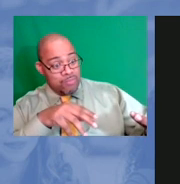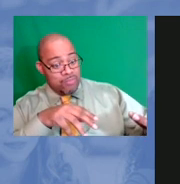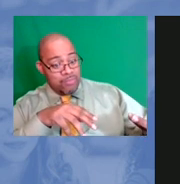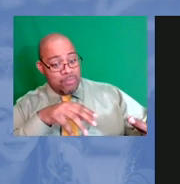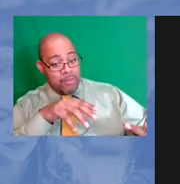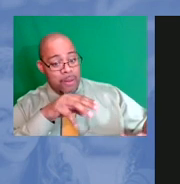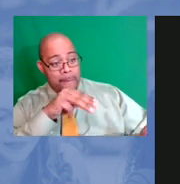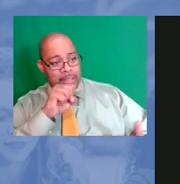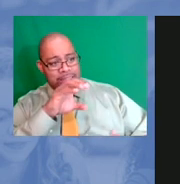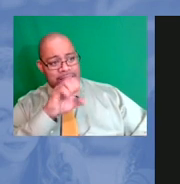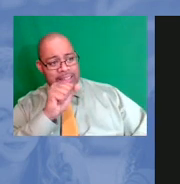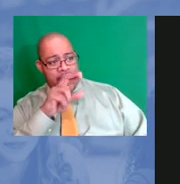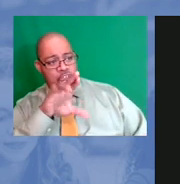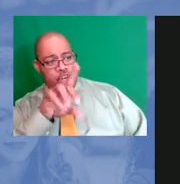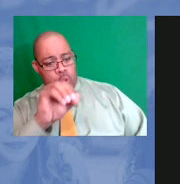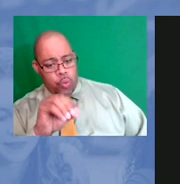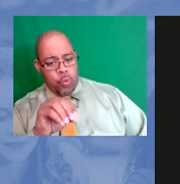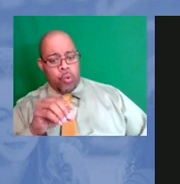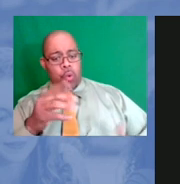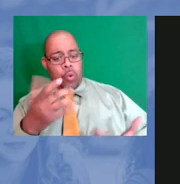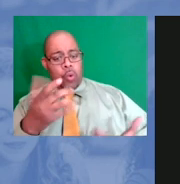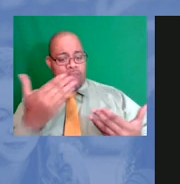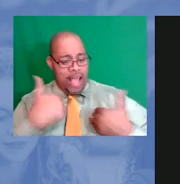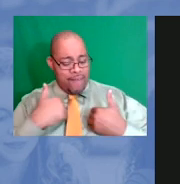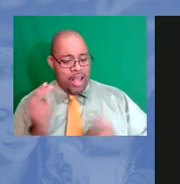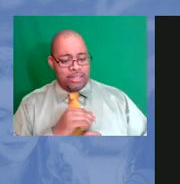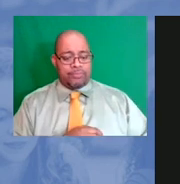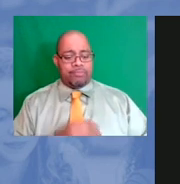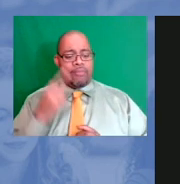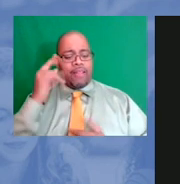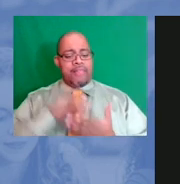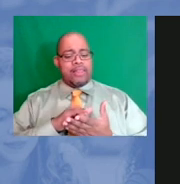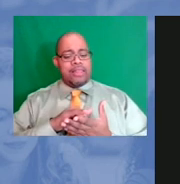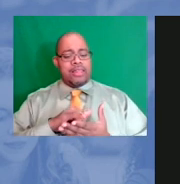THANK YOU FOR HAVING US. SO I THINK IT WAS DR. NOGUERA THAT SAID IN